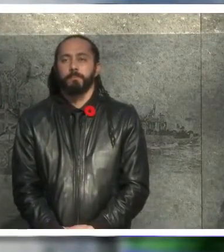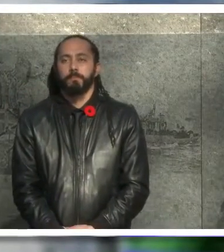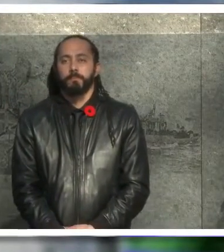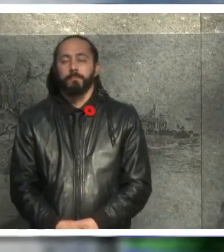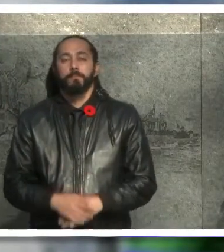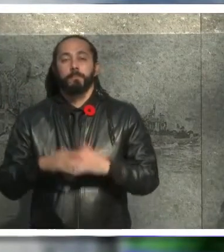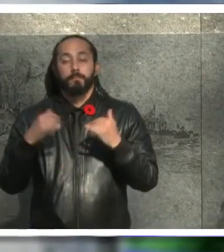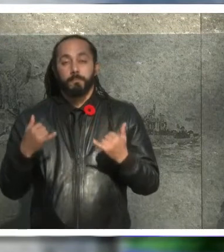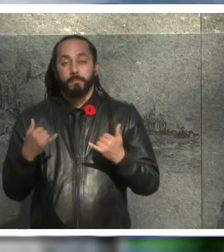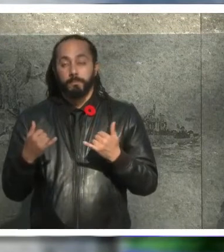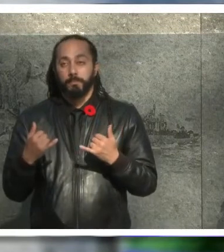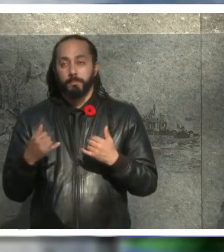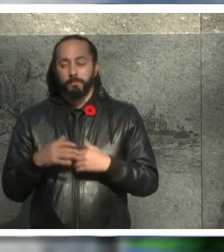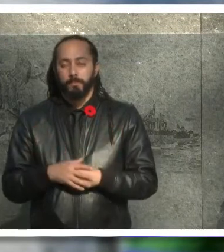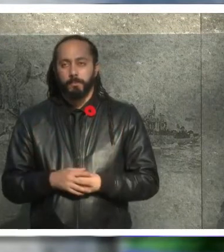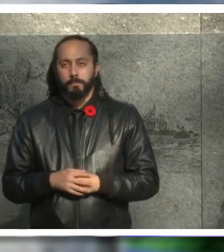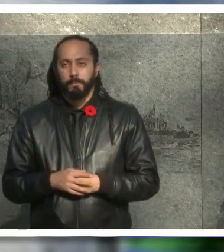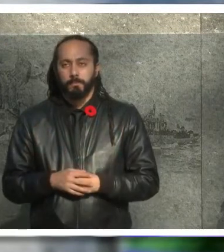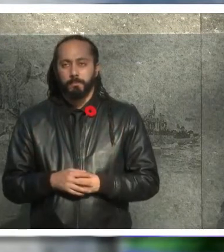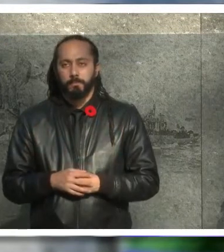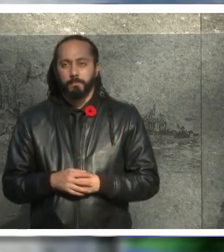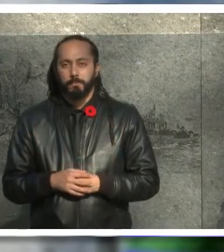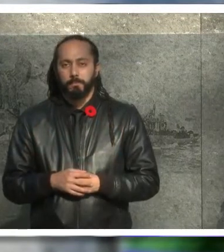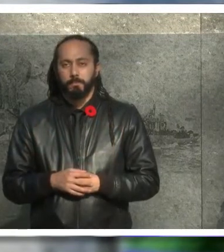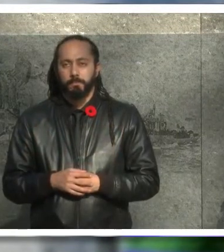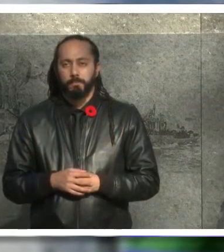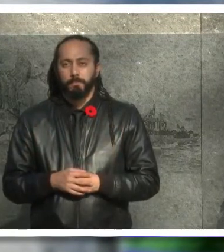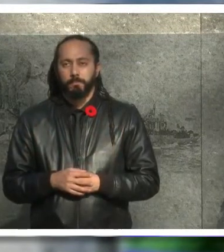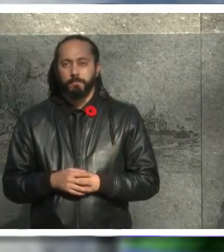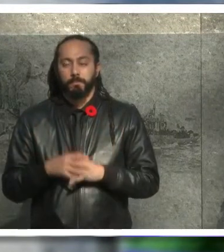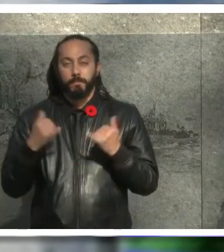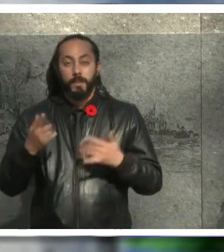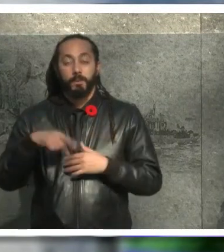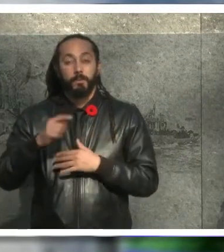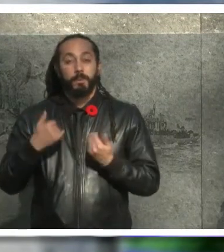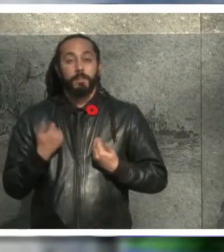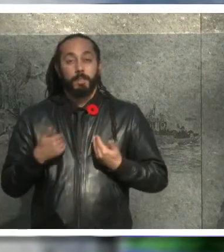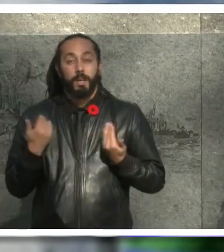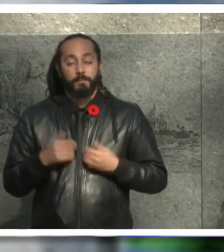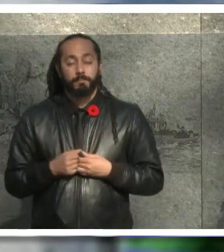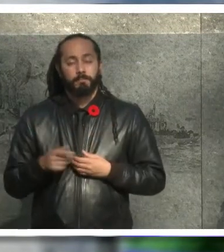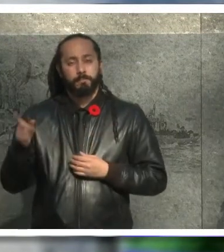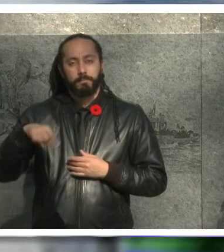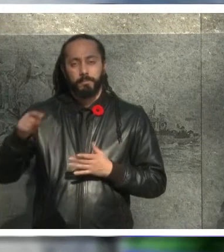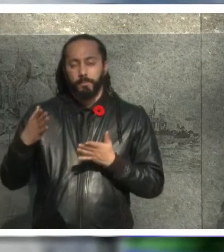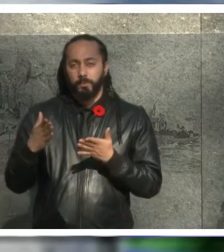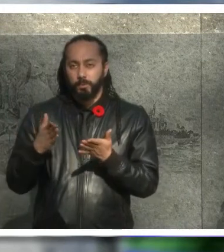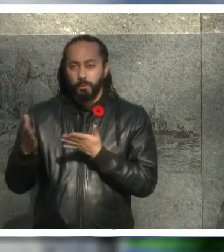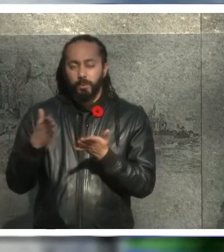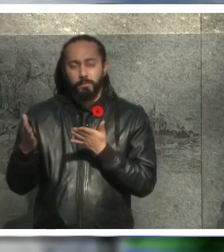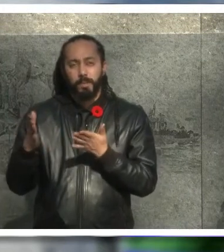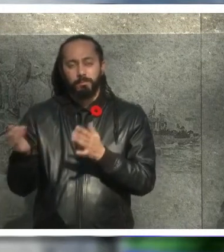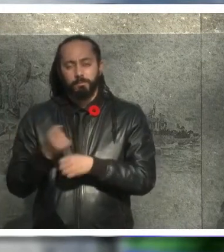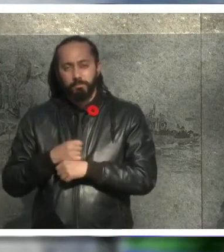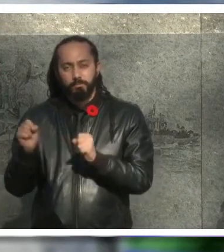They were young as we are young. They served giving freely of themselves To them